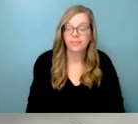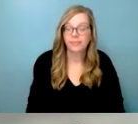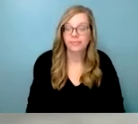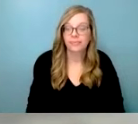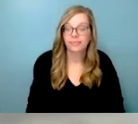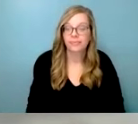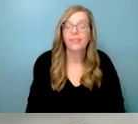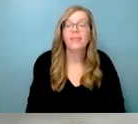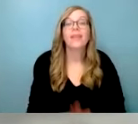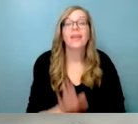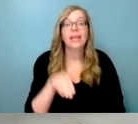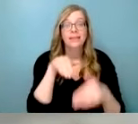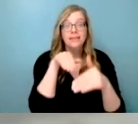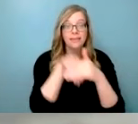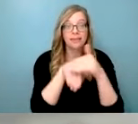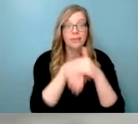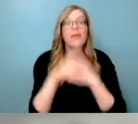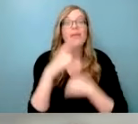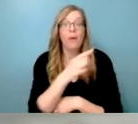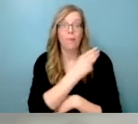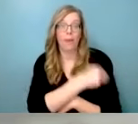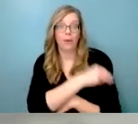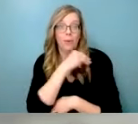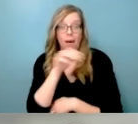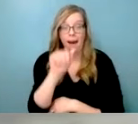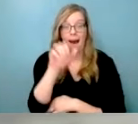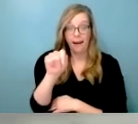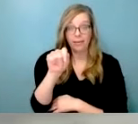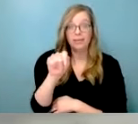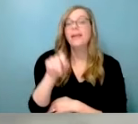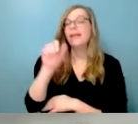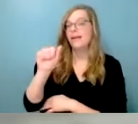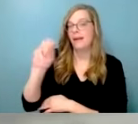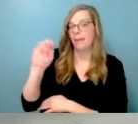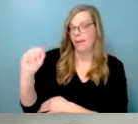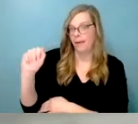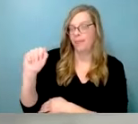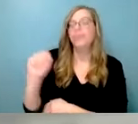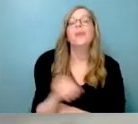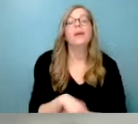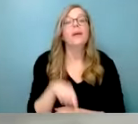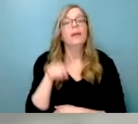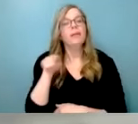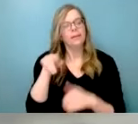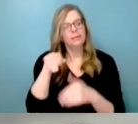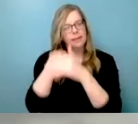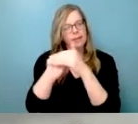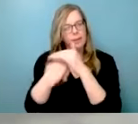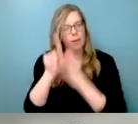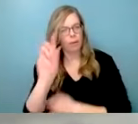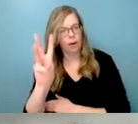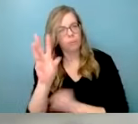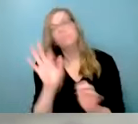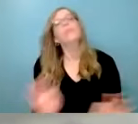the accessibility for manitobans act accessibility legislation is important to have in place